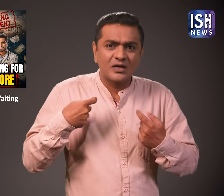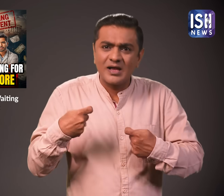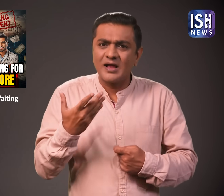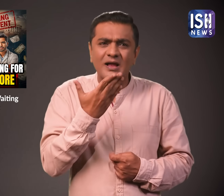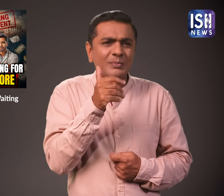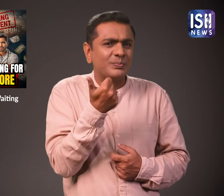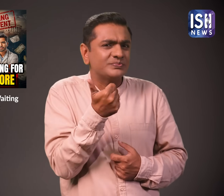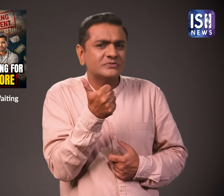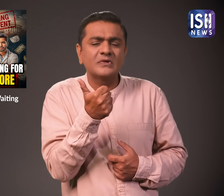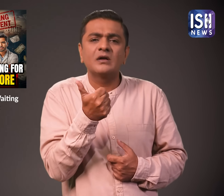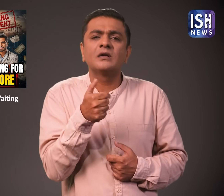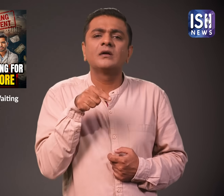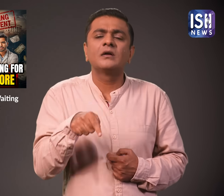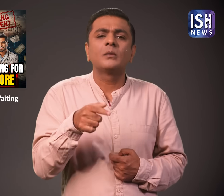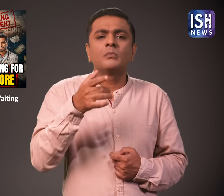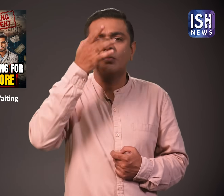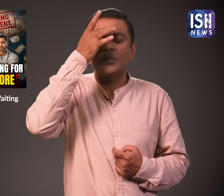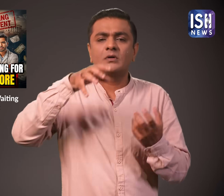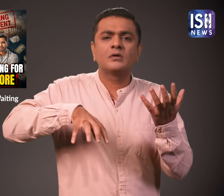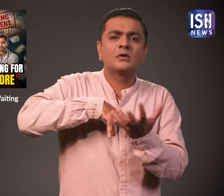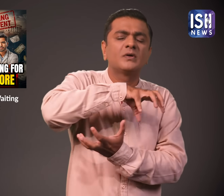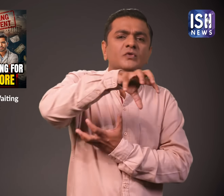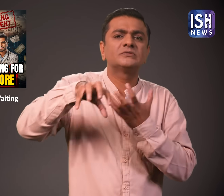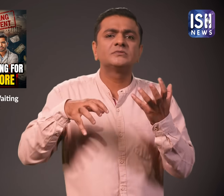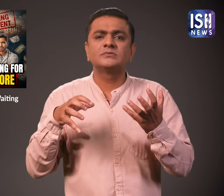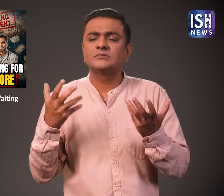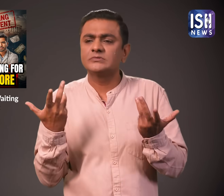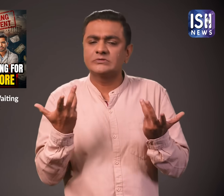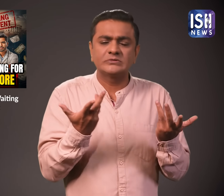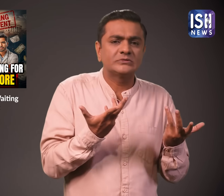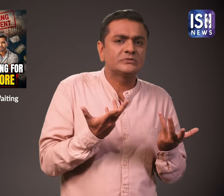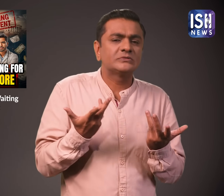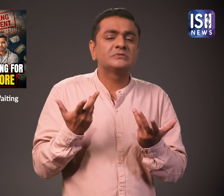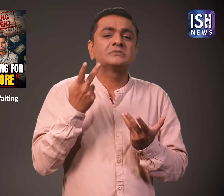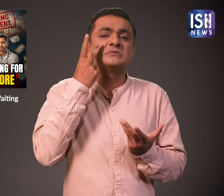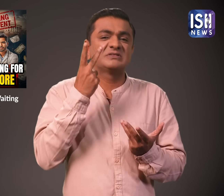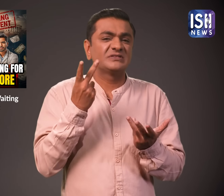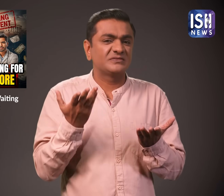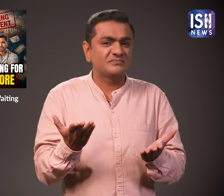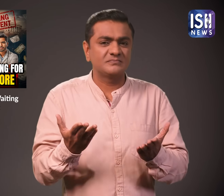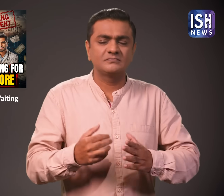This shows the scheme is heavily under-budgeted. And this is what’s causing all the confusion.